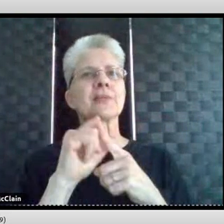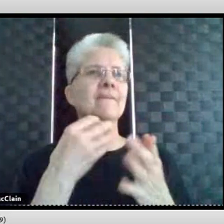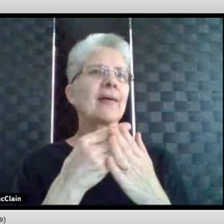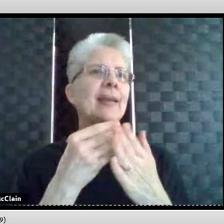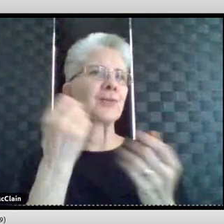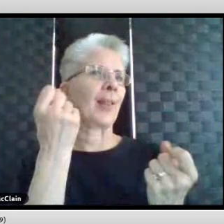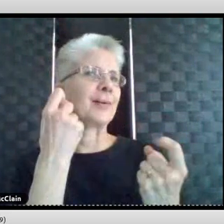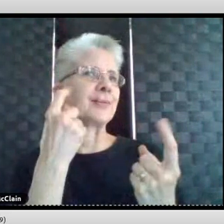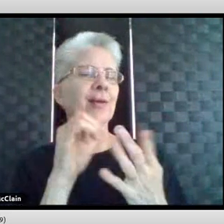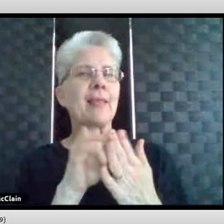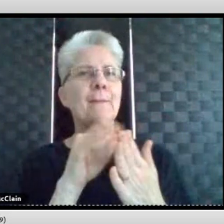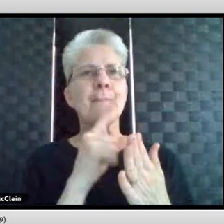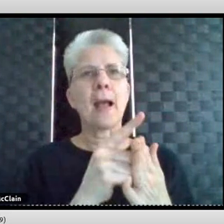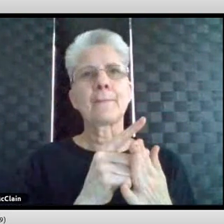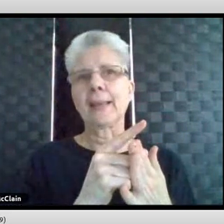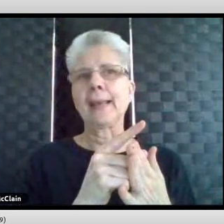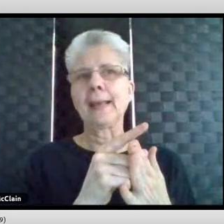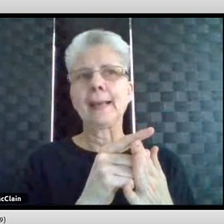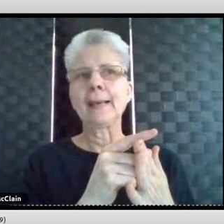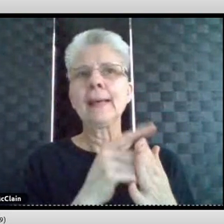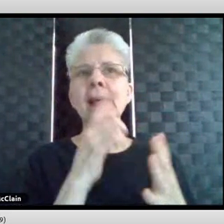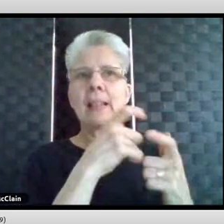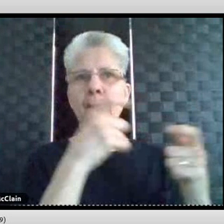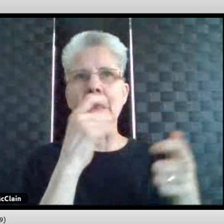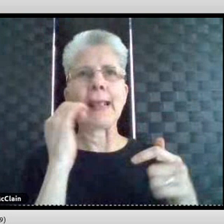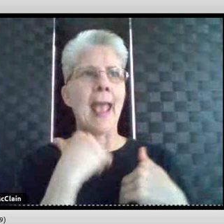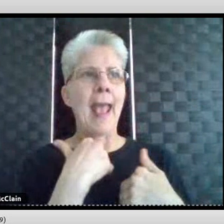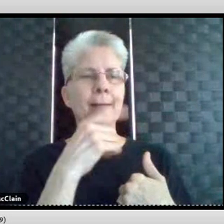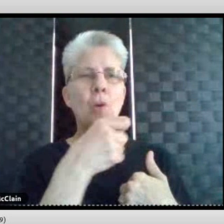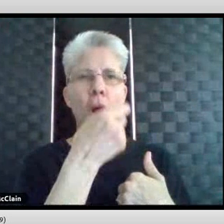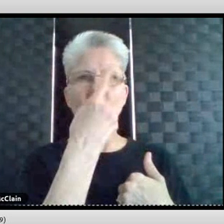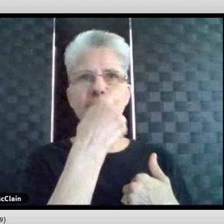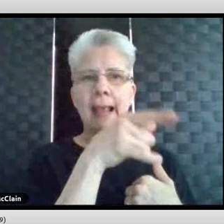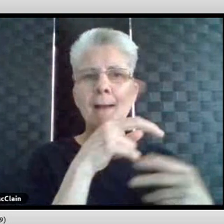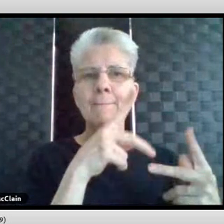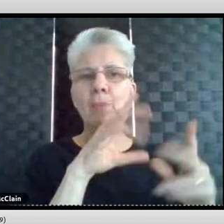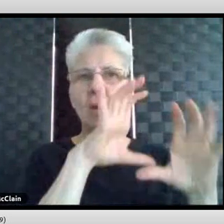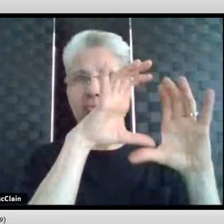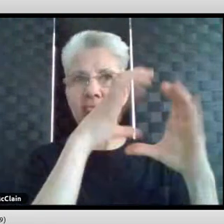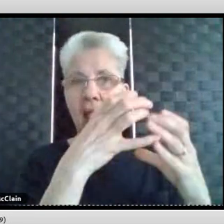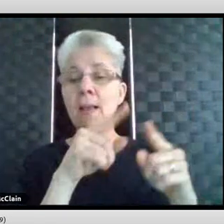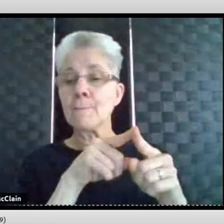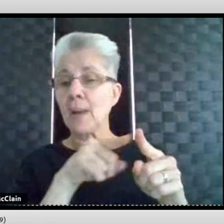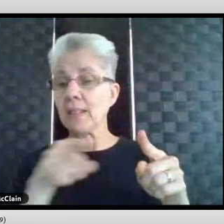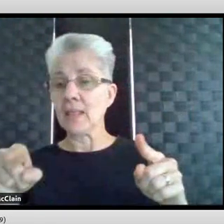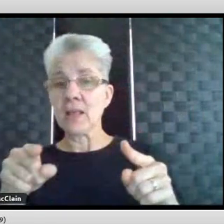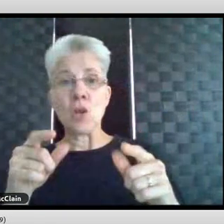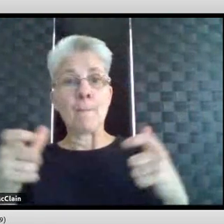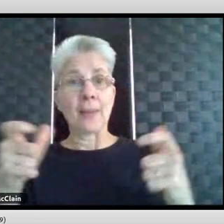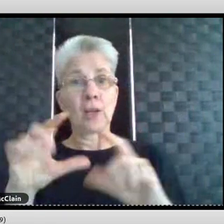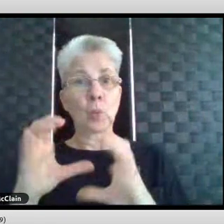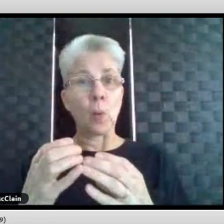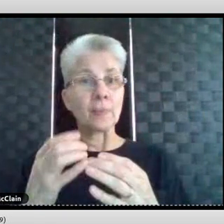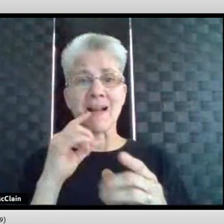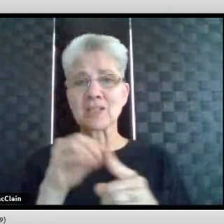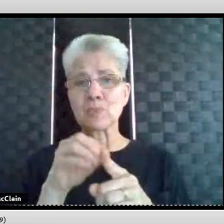that might be in the body and head of our big animal. Then people that are in that long tail that maybe don't get as much exposure to our library